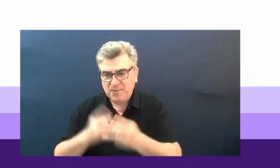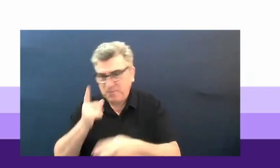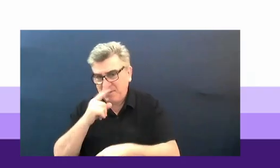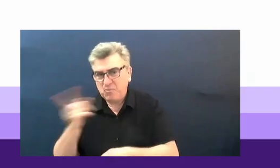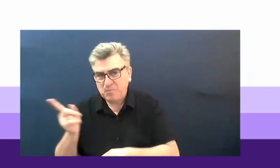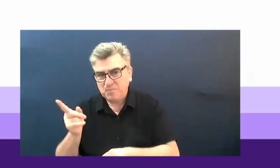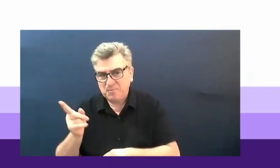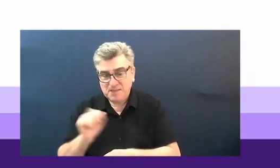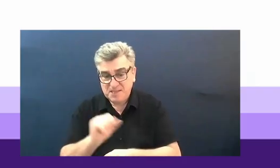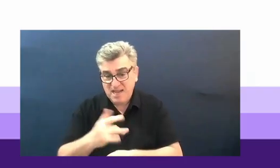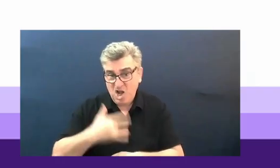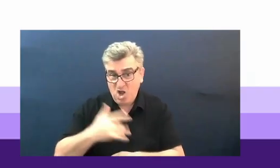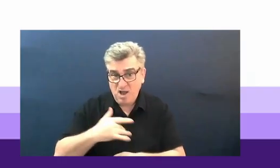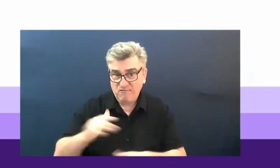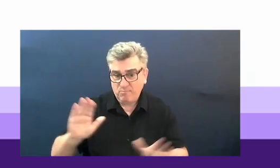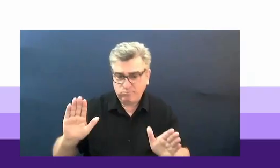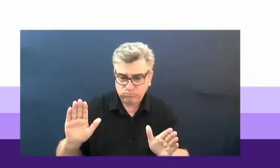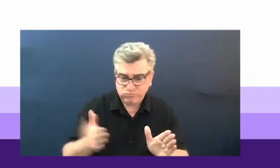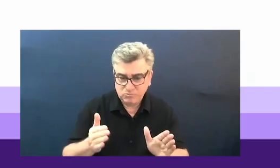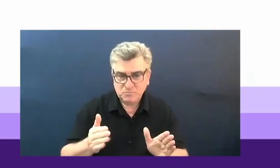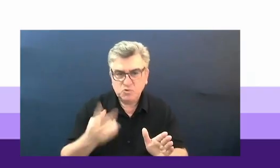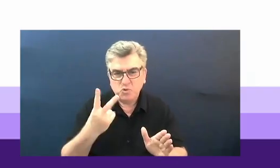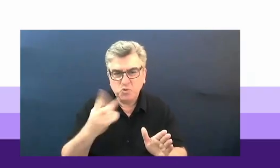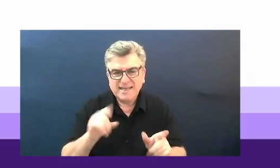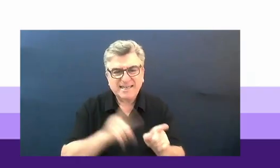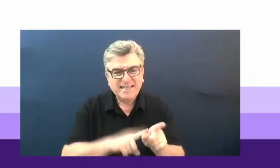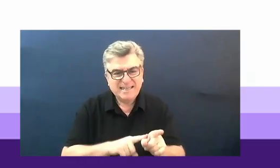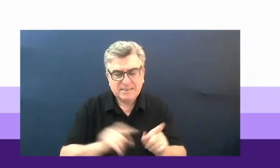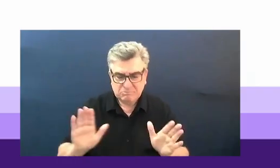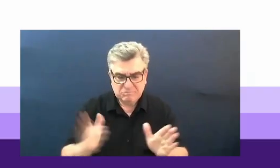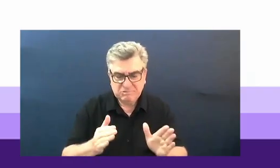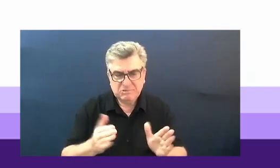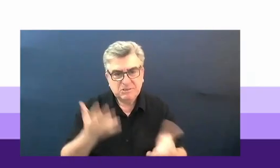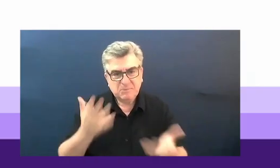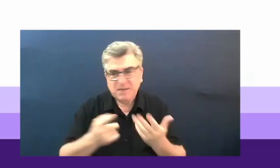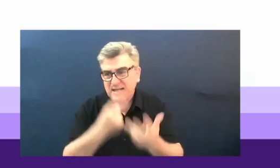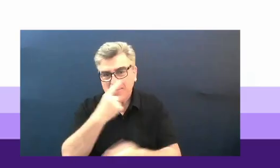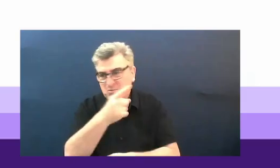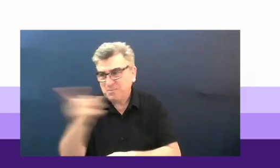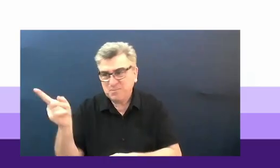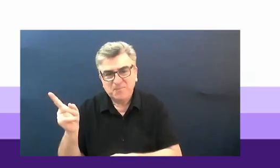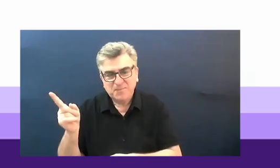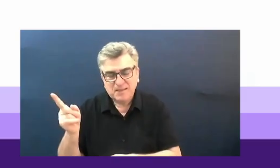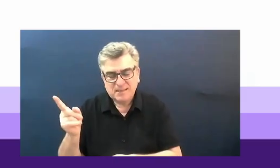than the general population. If we were to look at the numbers of people with intellectual disability